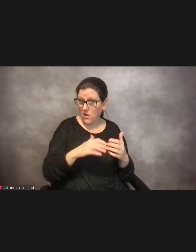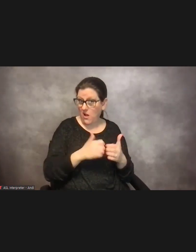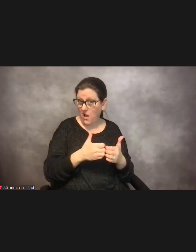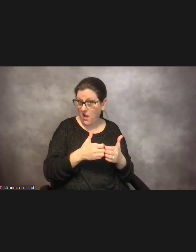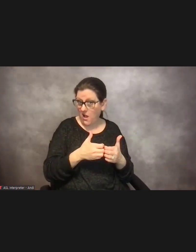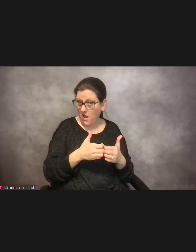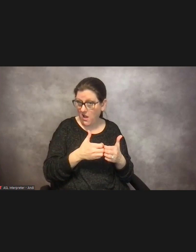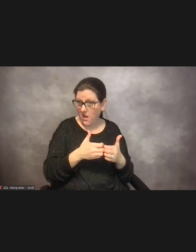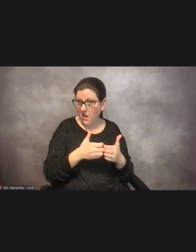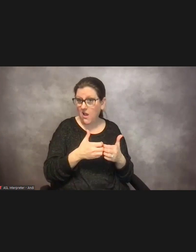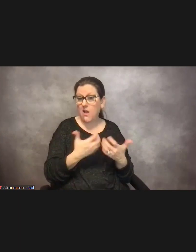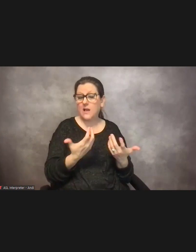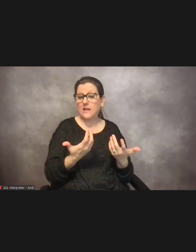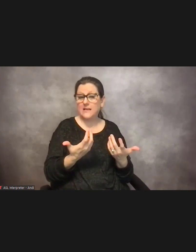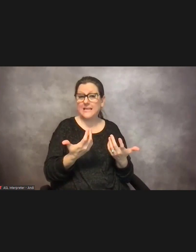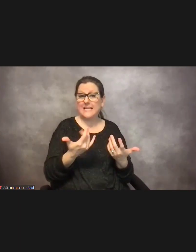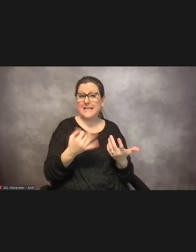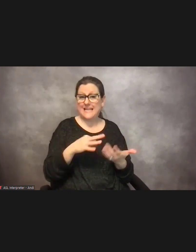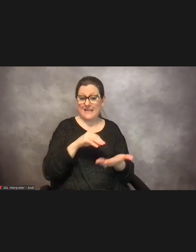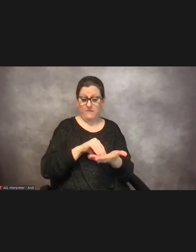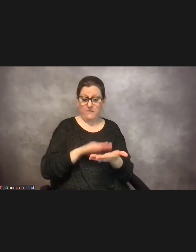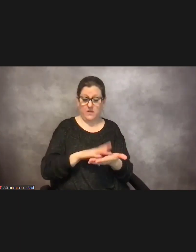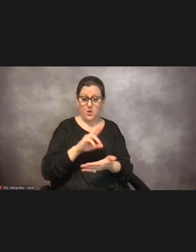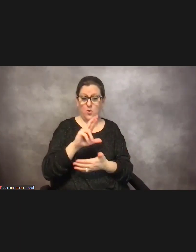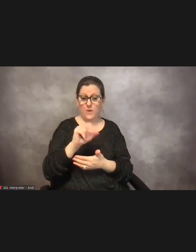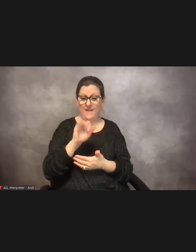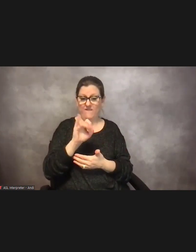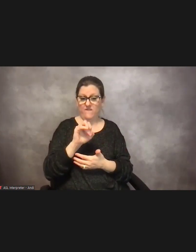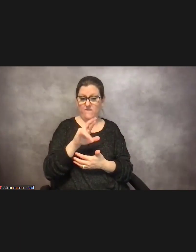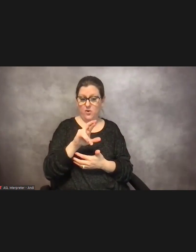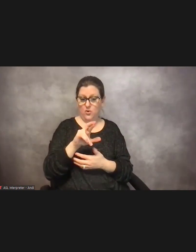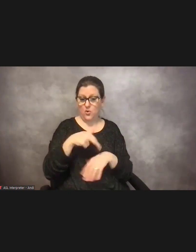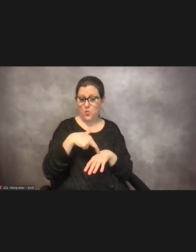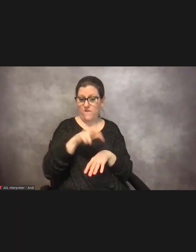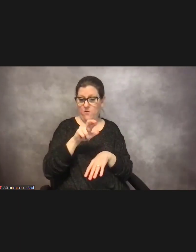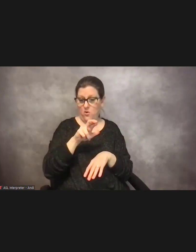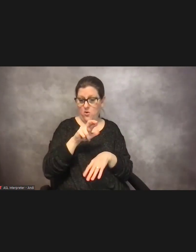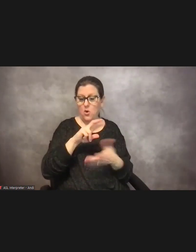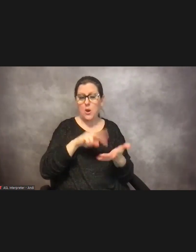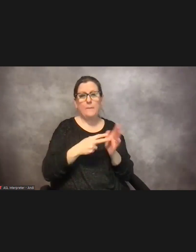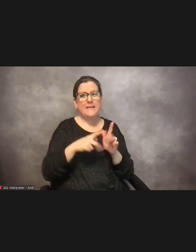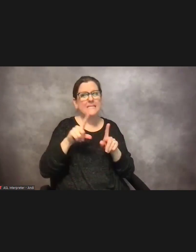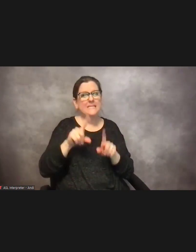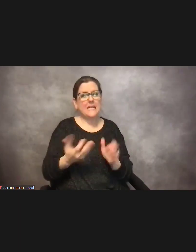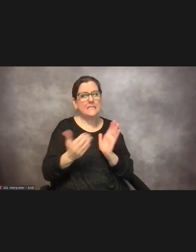So, if we get a refer, we know that we may, we, probably, want to